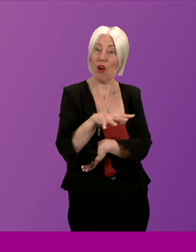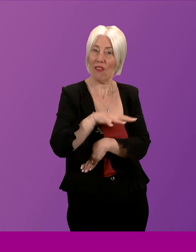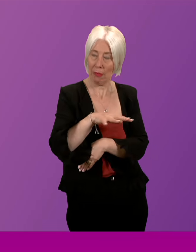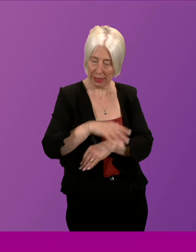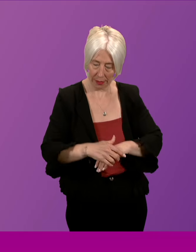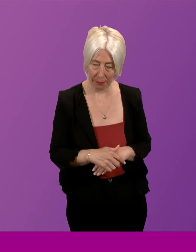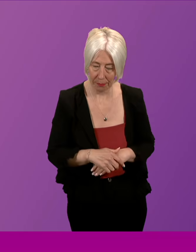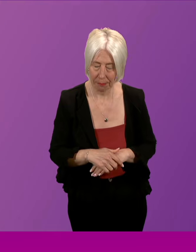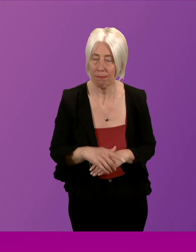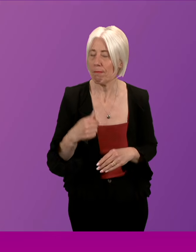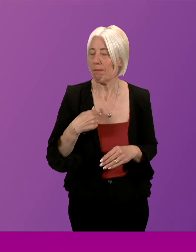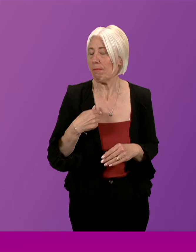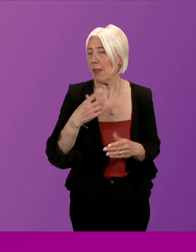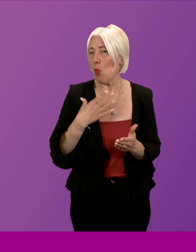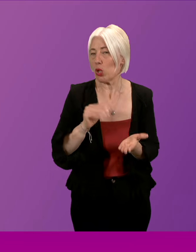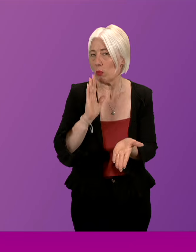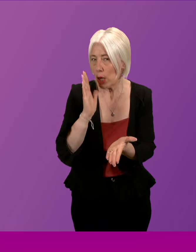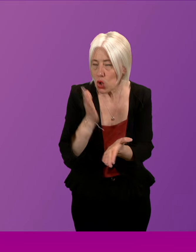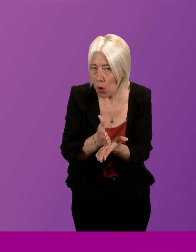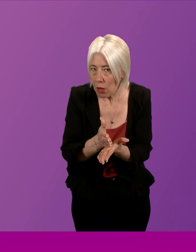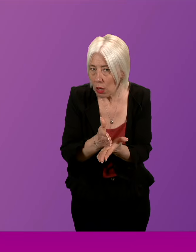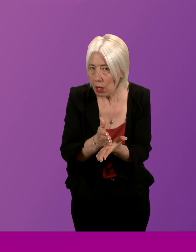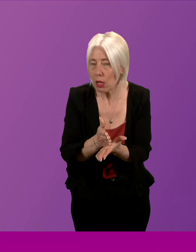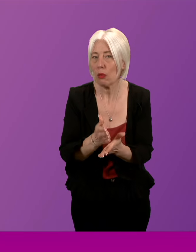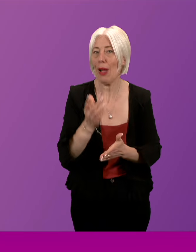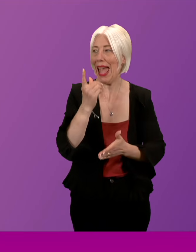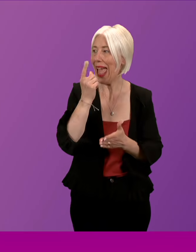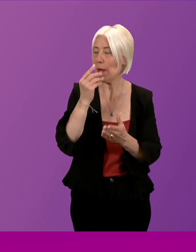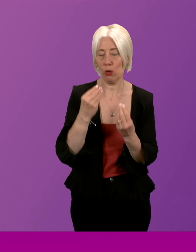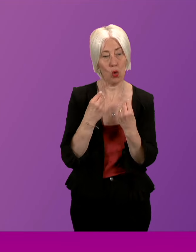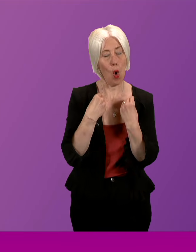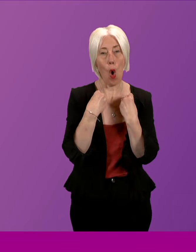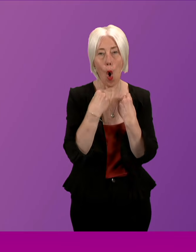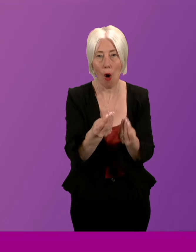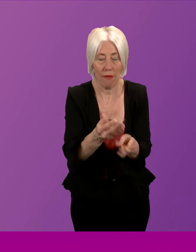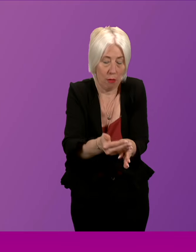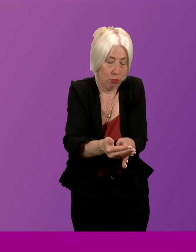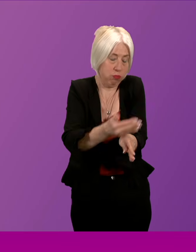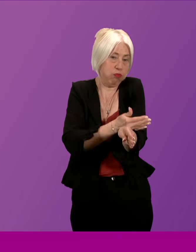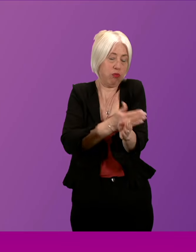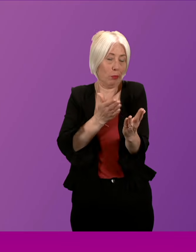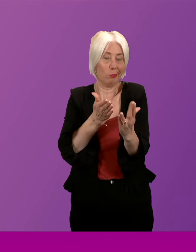question, I want to make sure that we offer much earlier intervention at a much lower